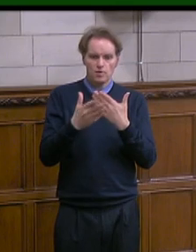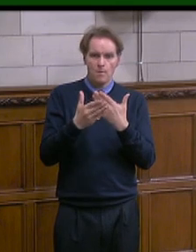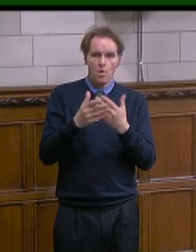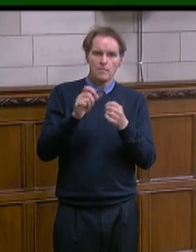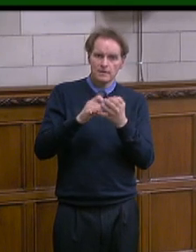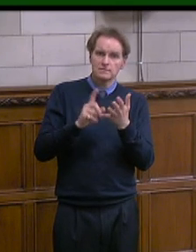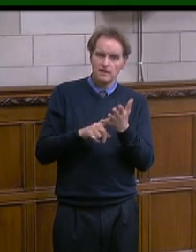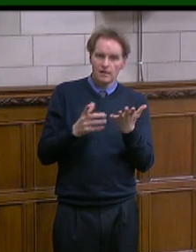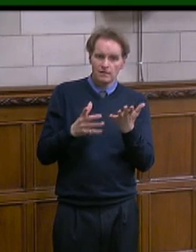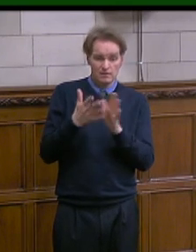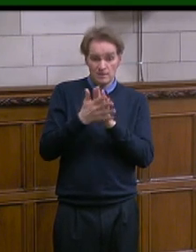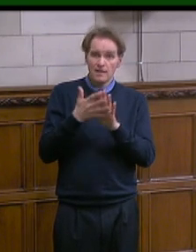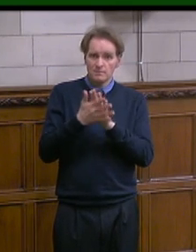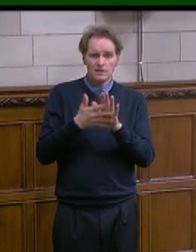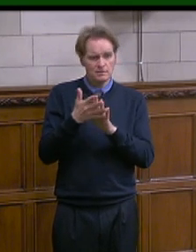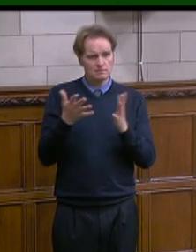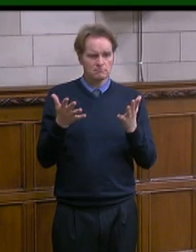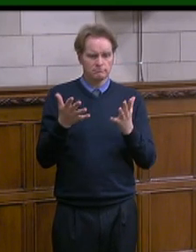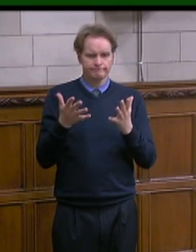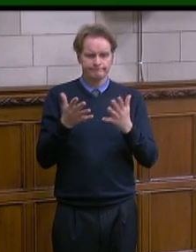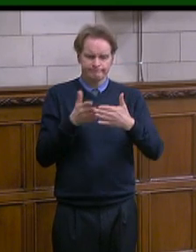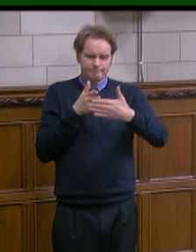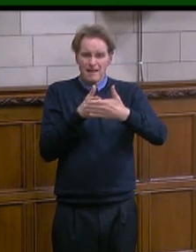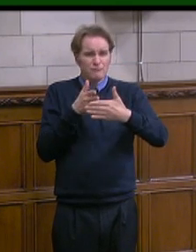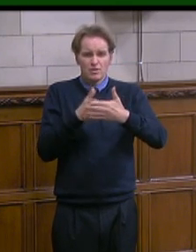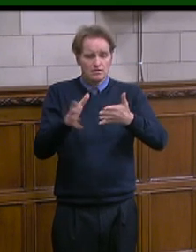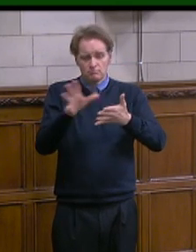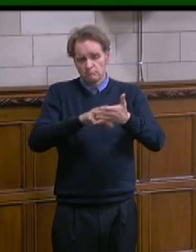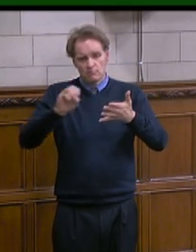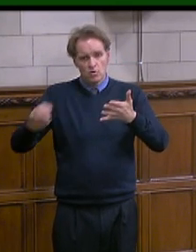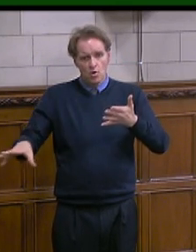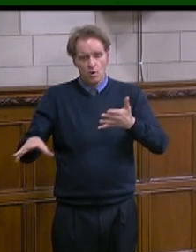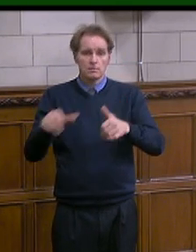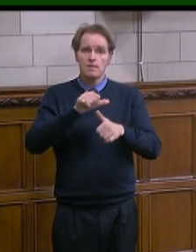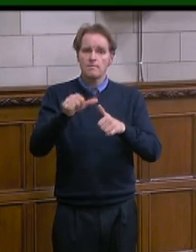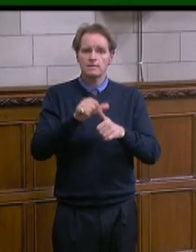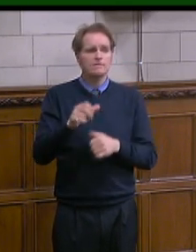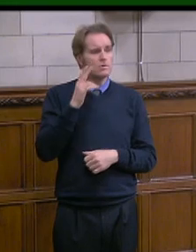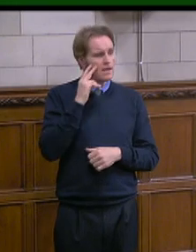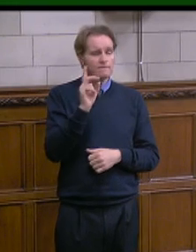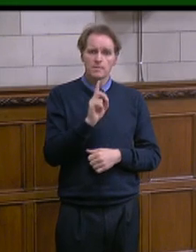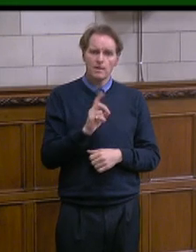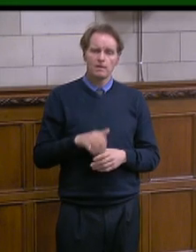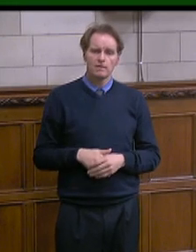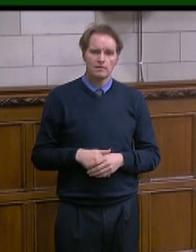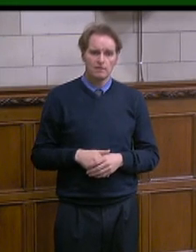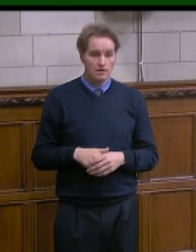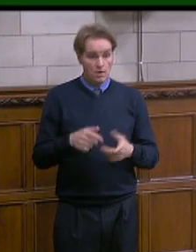That will remove a structural barrier for deaf people and not only help them to reach